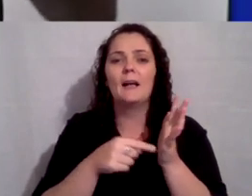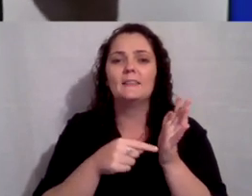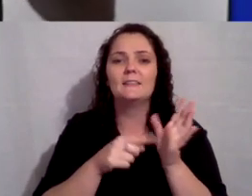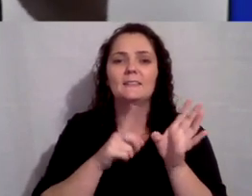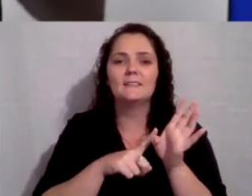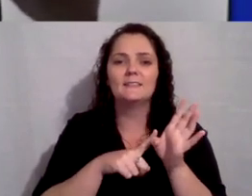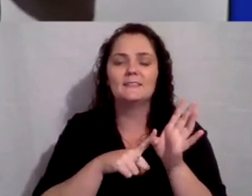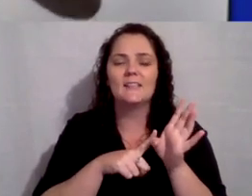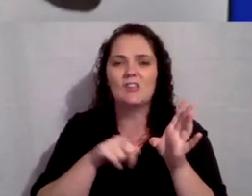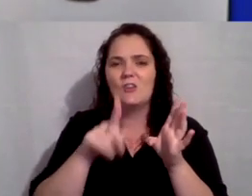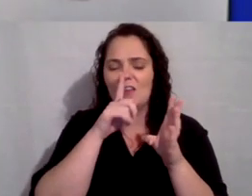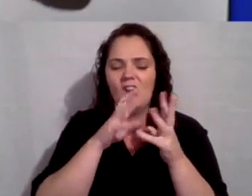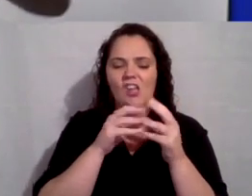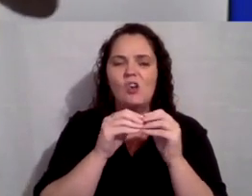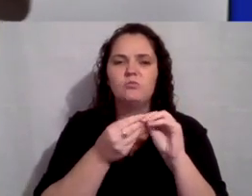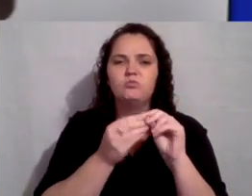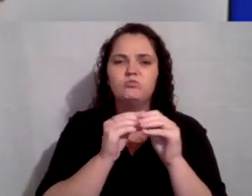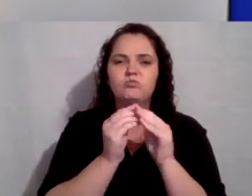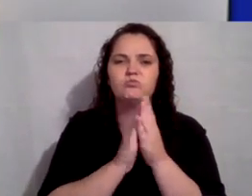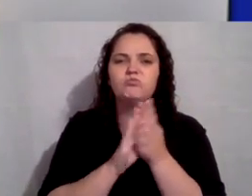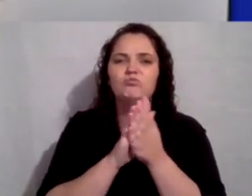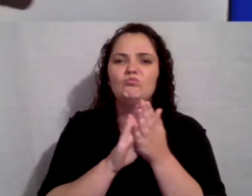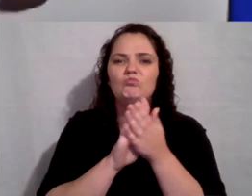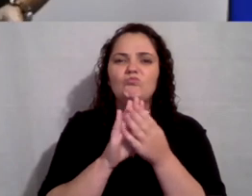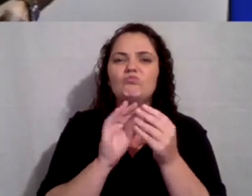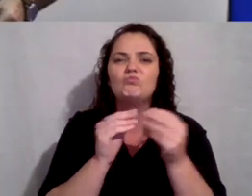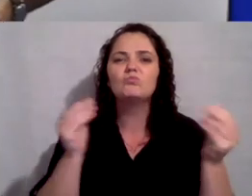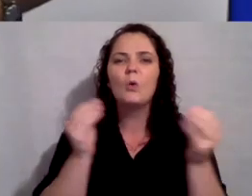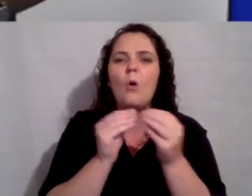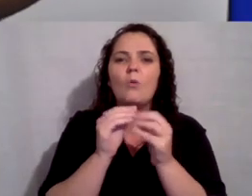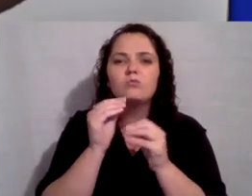eraser putty and you can mould it and press it and stretch it.